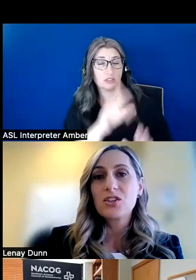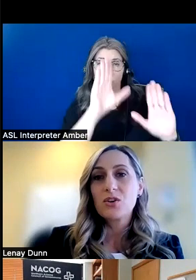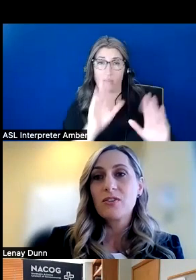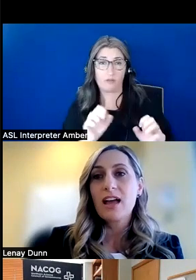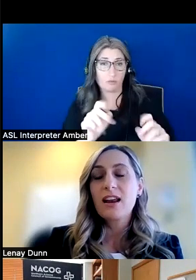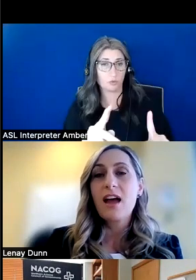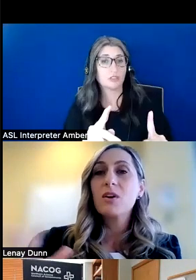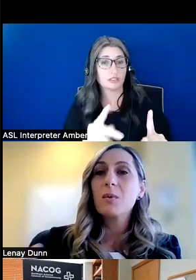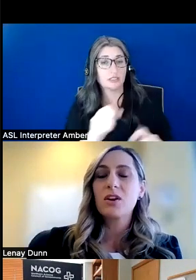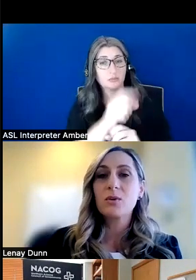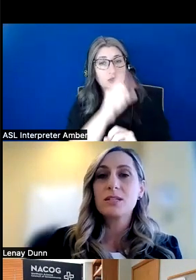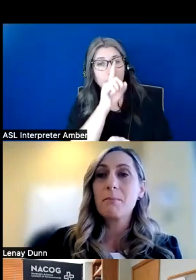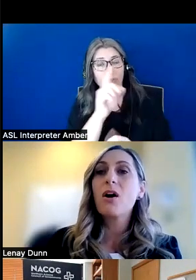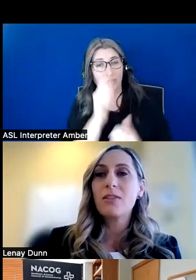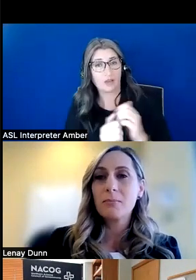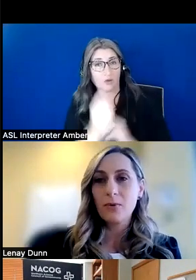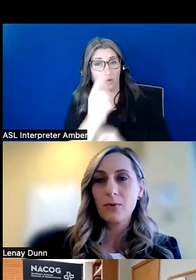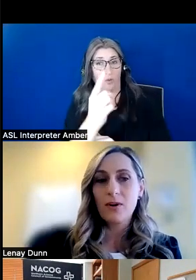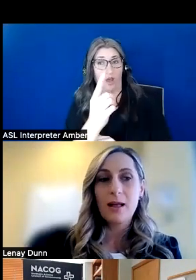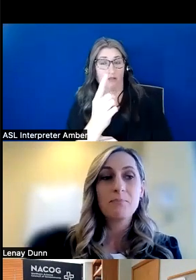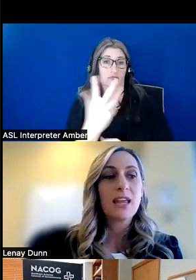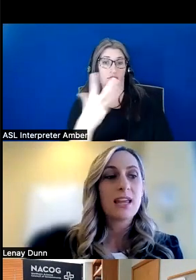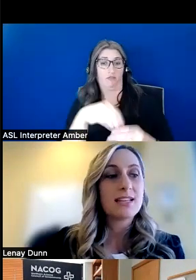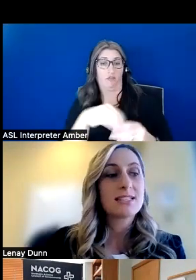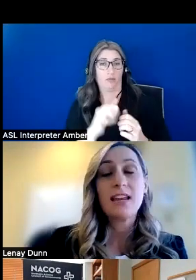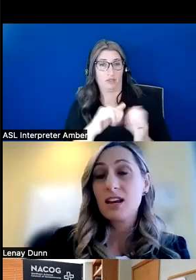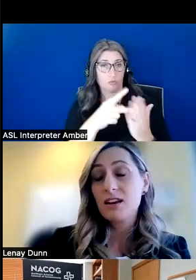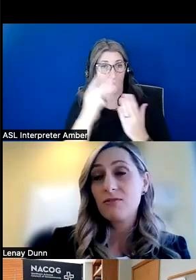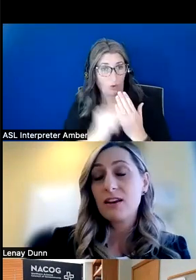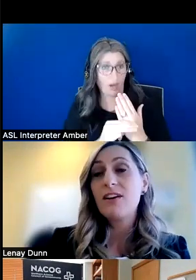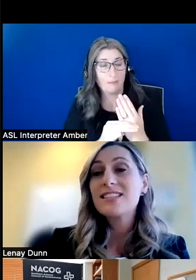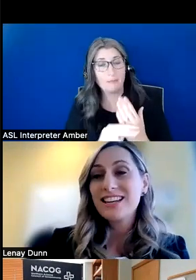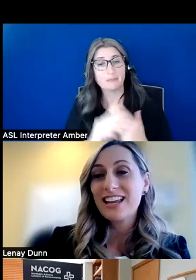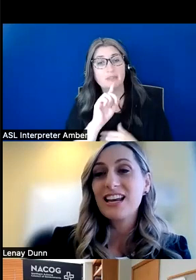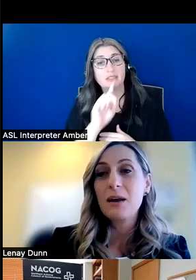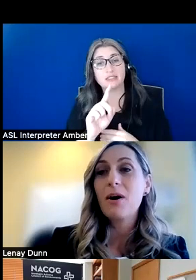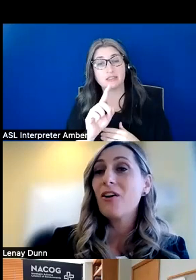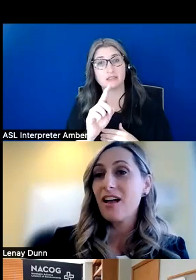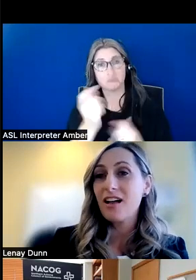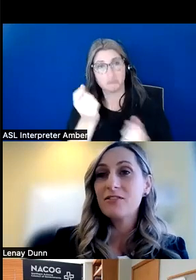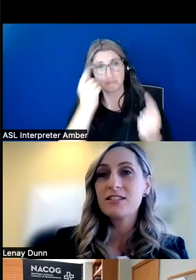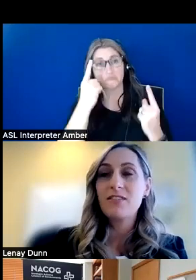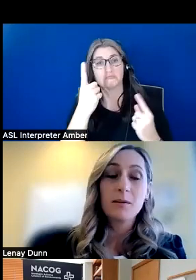sure that everyone who is a part of the program is invested in and part of developing the